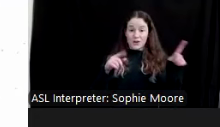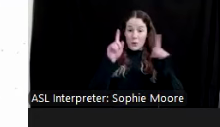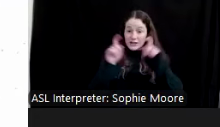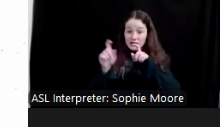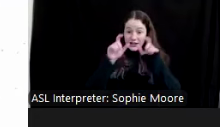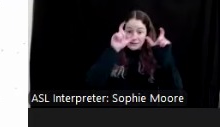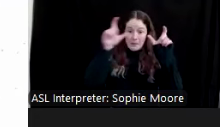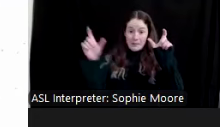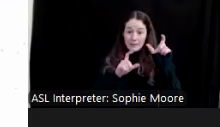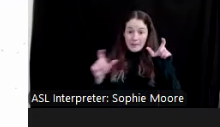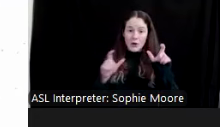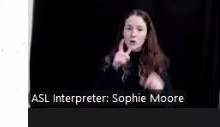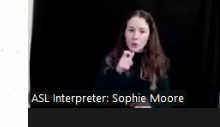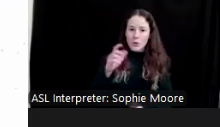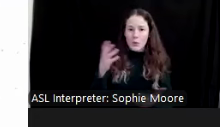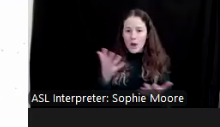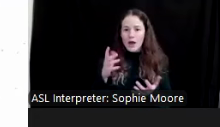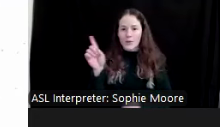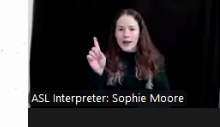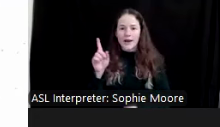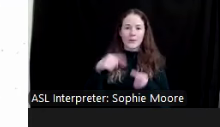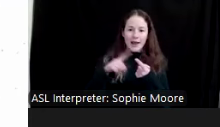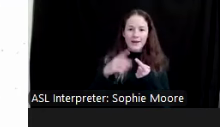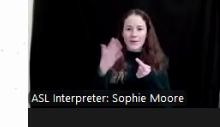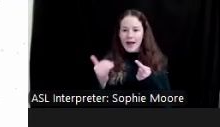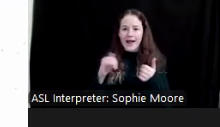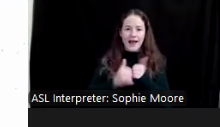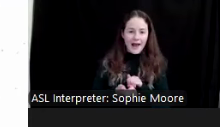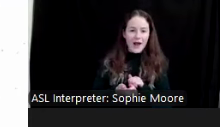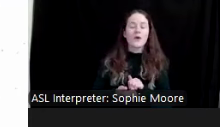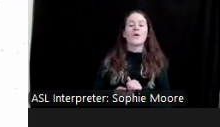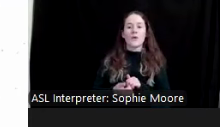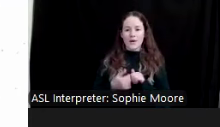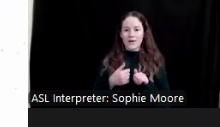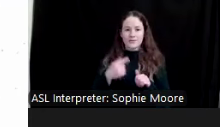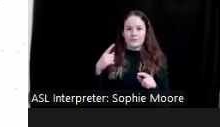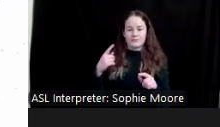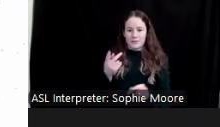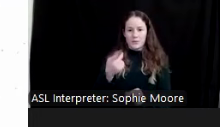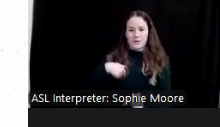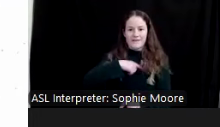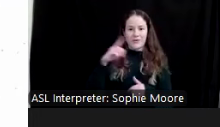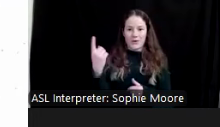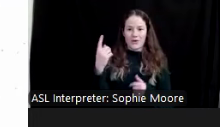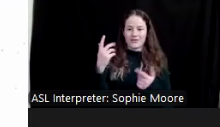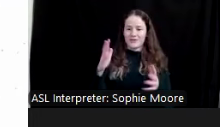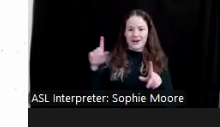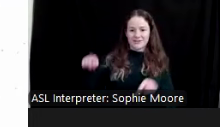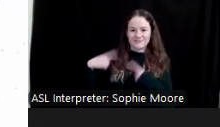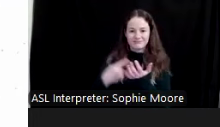And I'm actually going to take a break because I'm terrible about talking about what I look like, but I am a white woman, middle-aged, so I have all colors